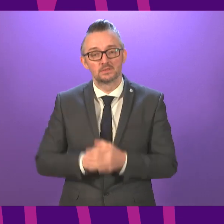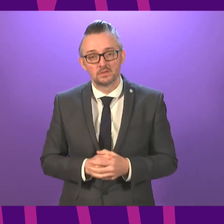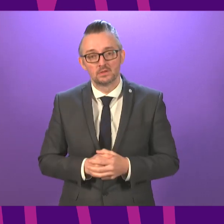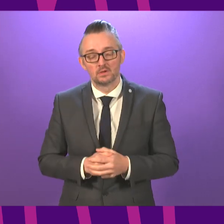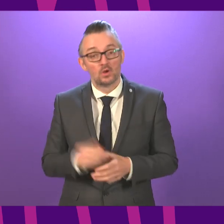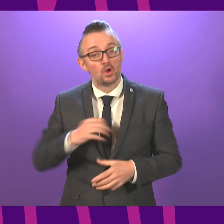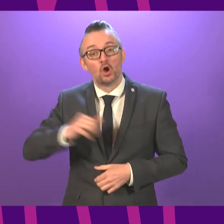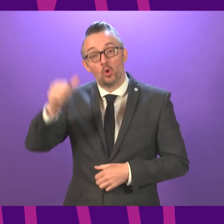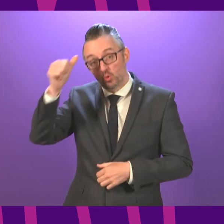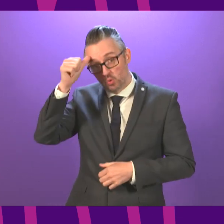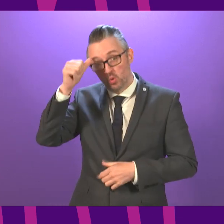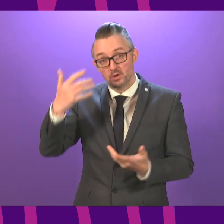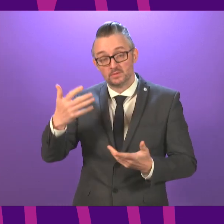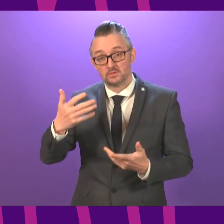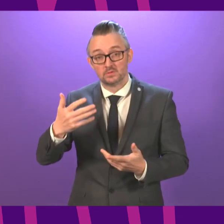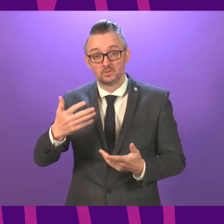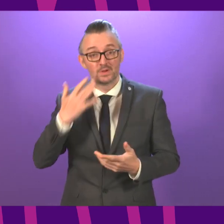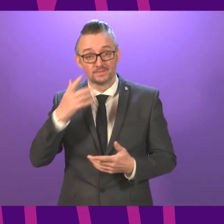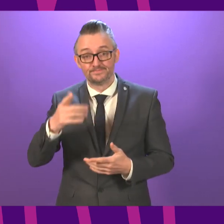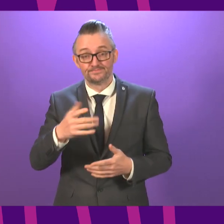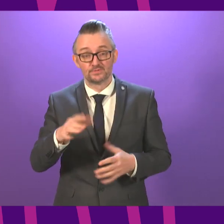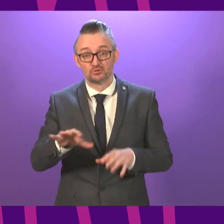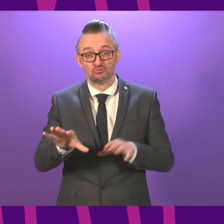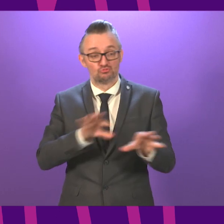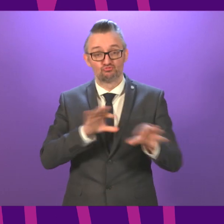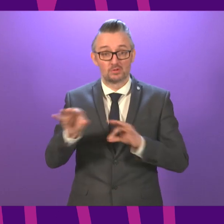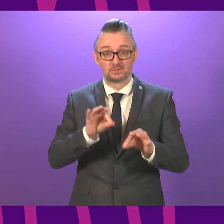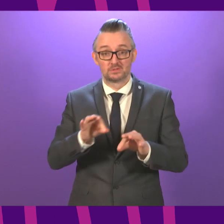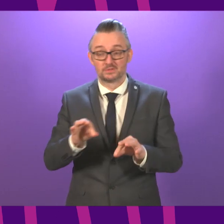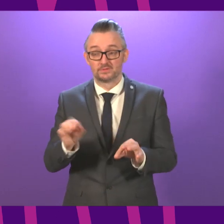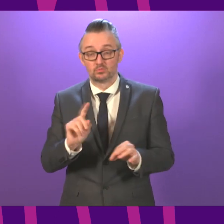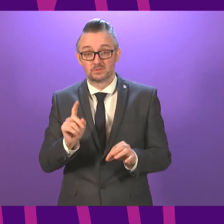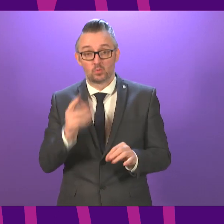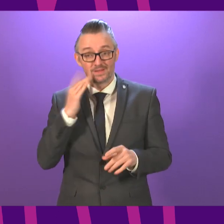extremists finally took over the Tory Party and the UK Government—between no deal and a low deal,